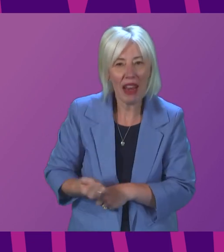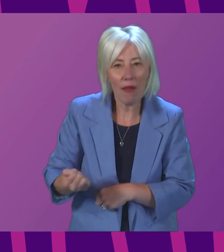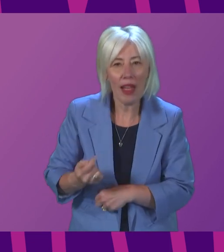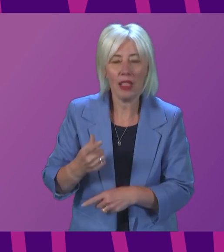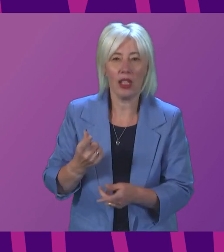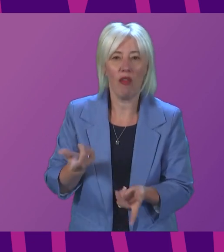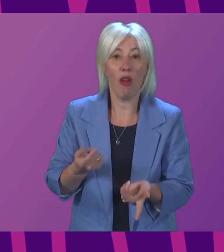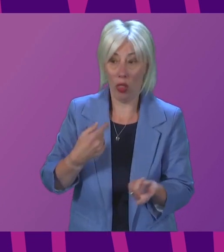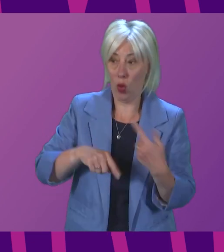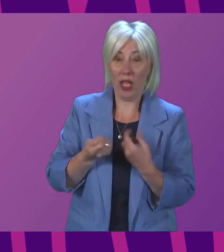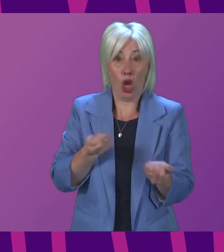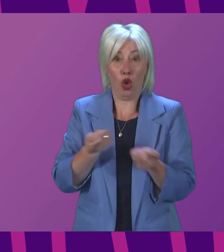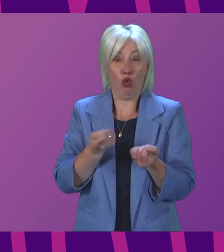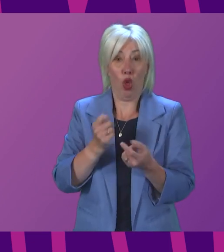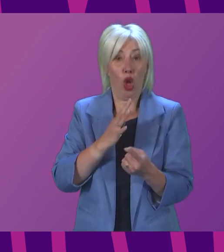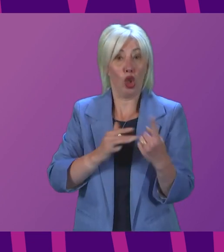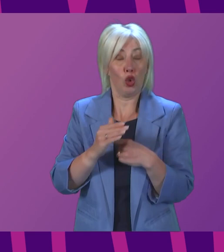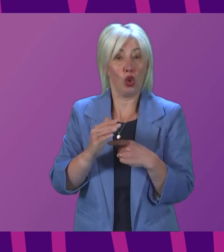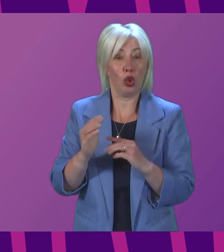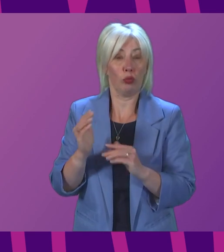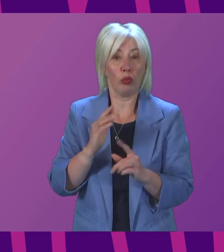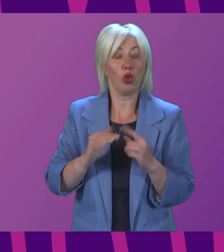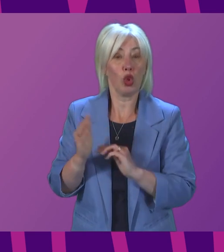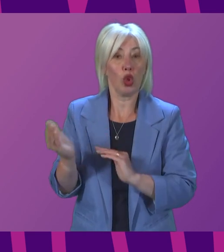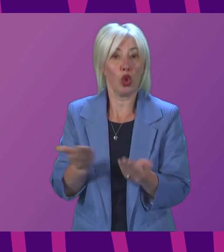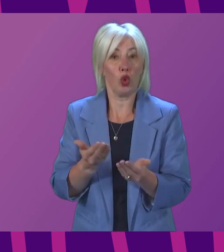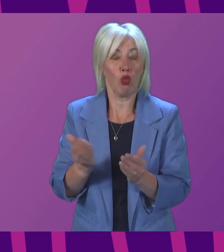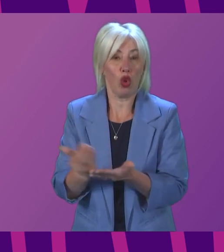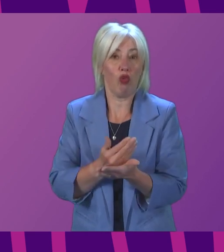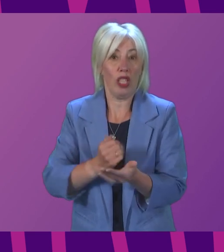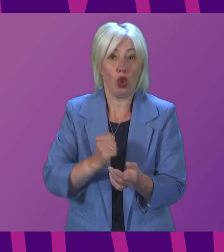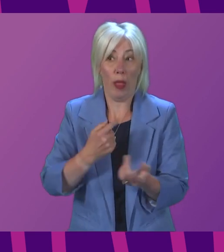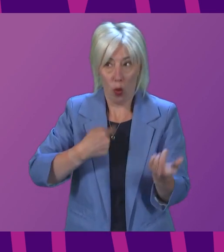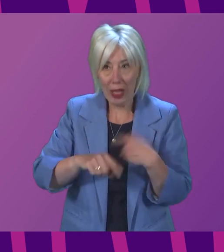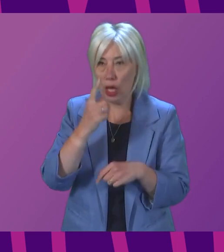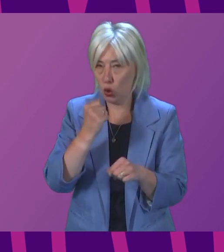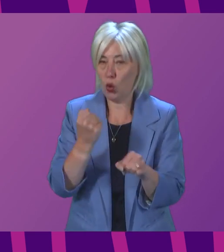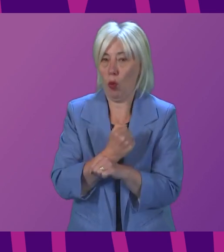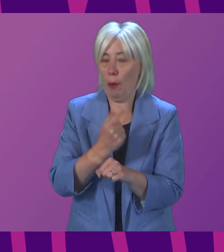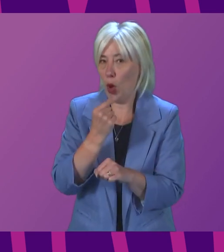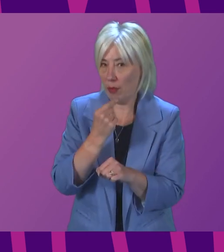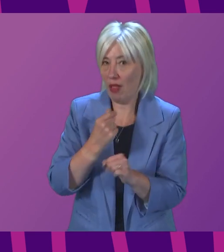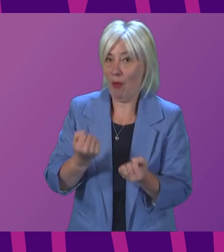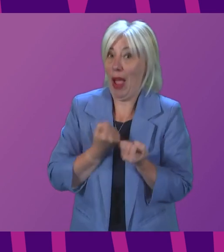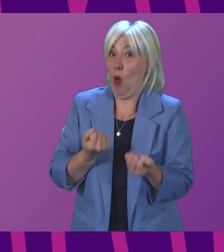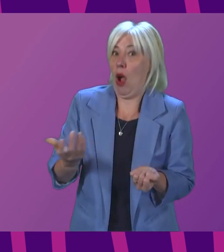of Social Security Scotland, which was announced yesterday. We will take the action that we can, but, across Parliament, all of us should be calling